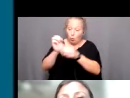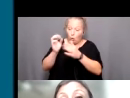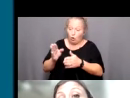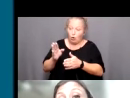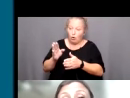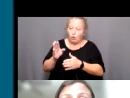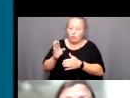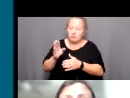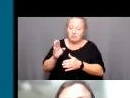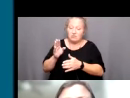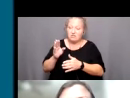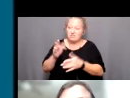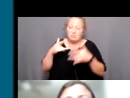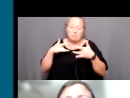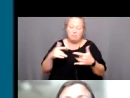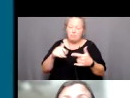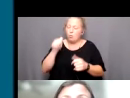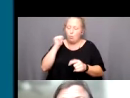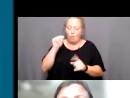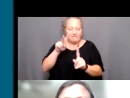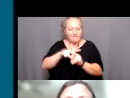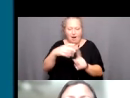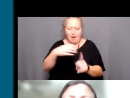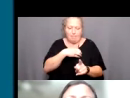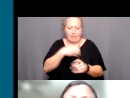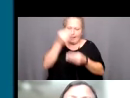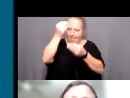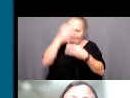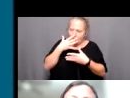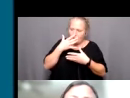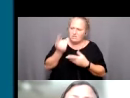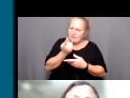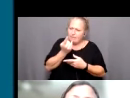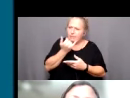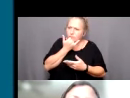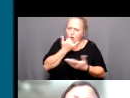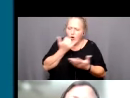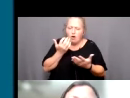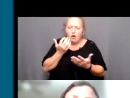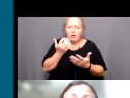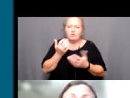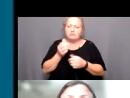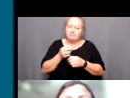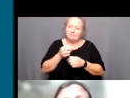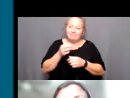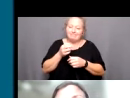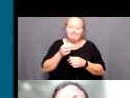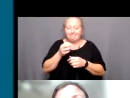to file complaints and let us know that something is wrong. so this idea of